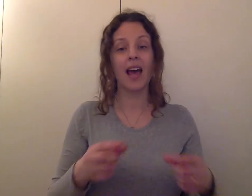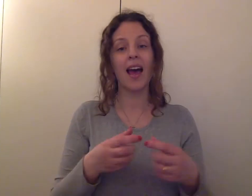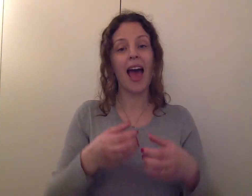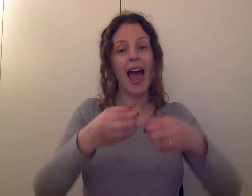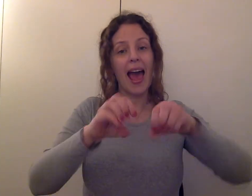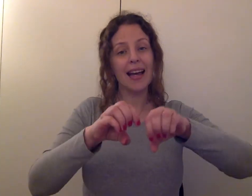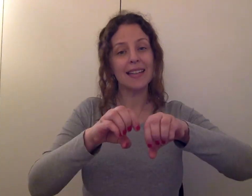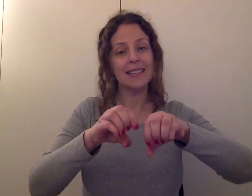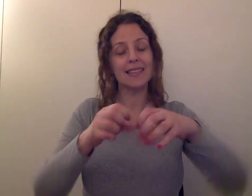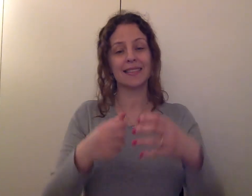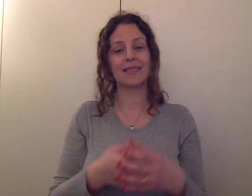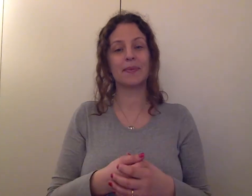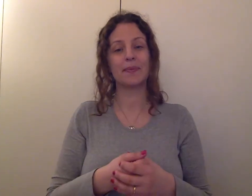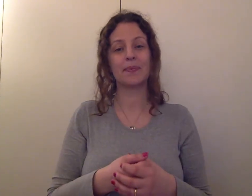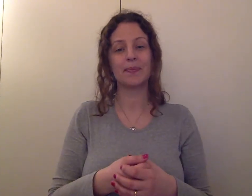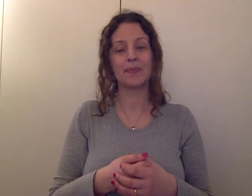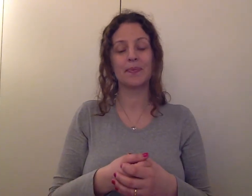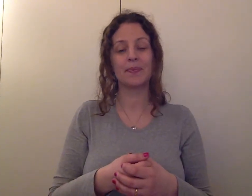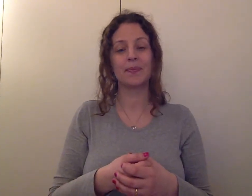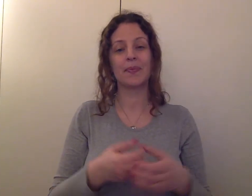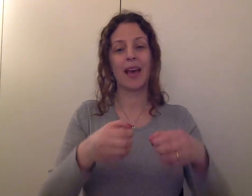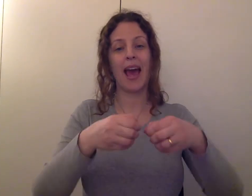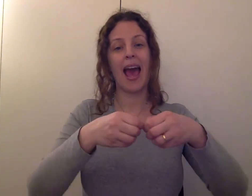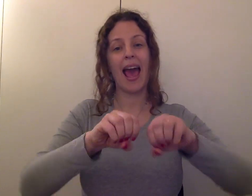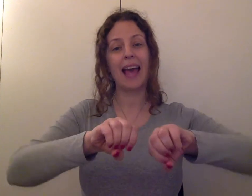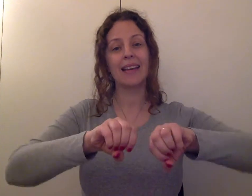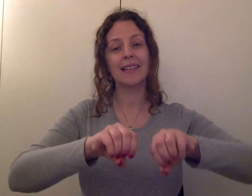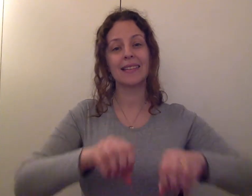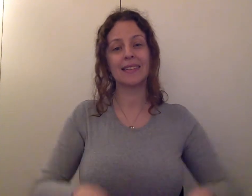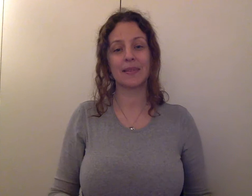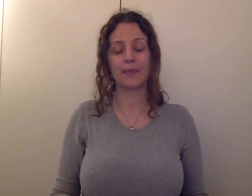EGG